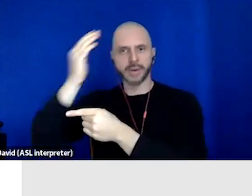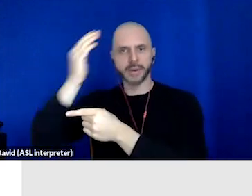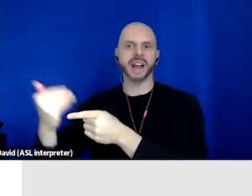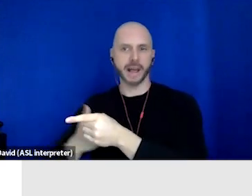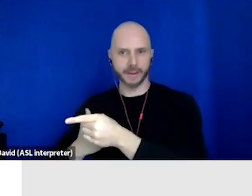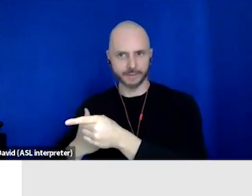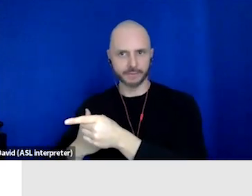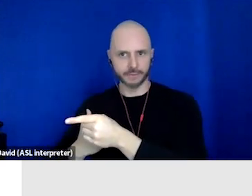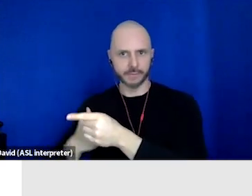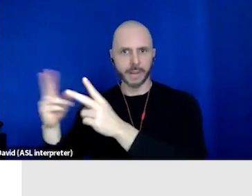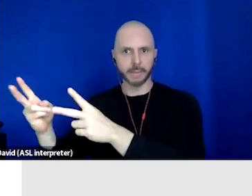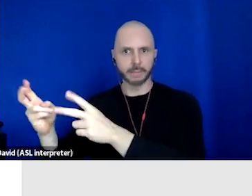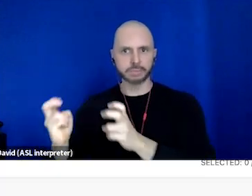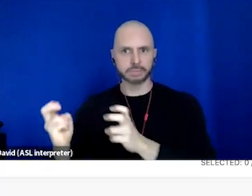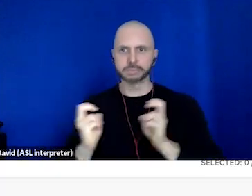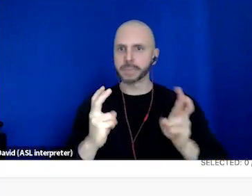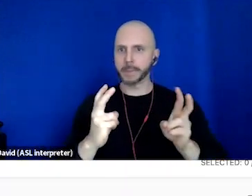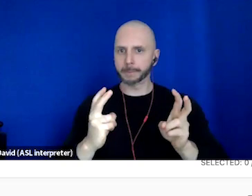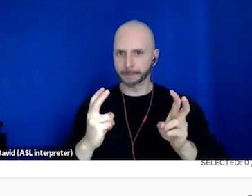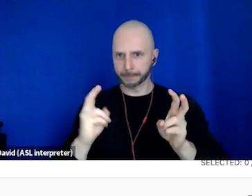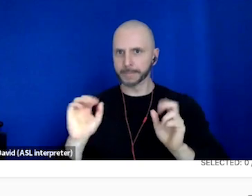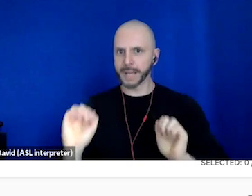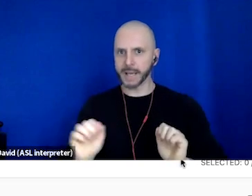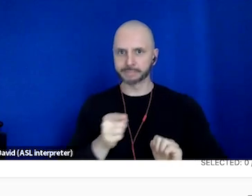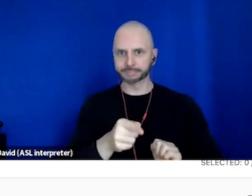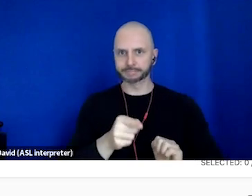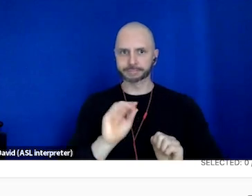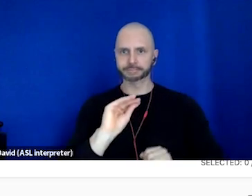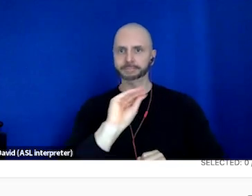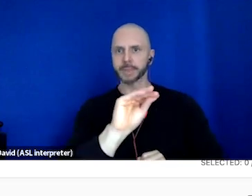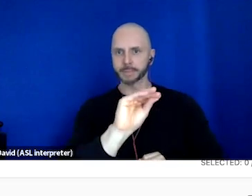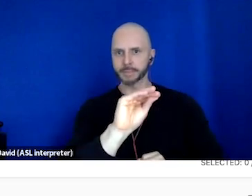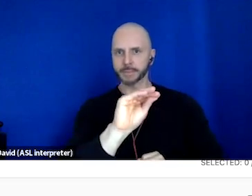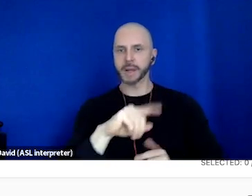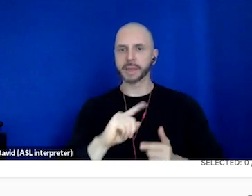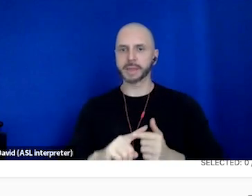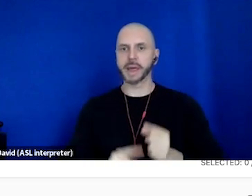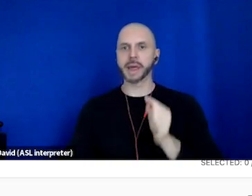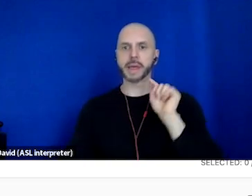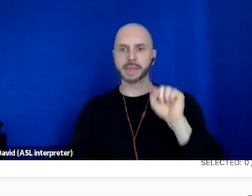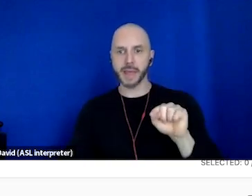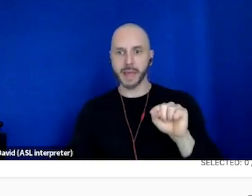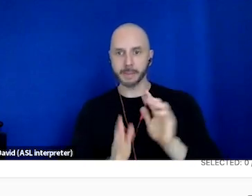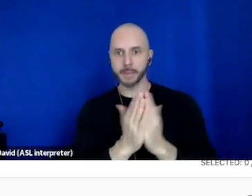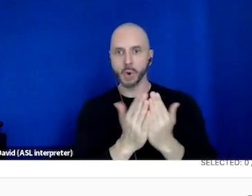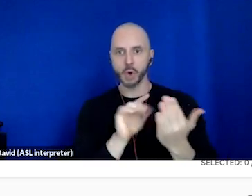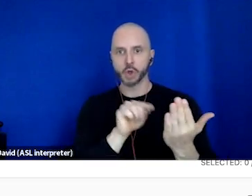upload content that we can then reference to this particular book. So, on this page here,